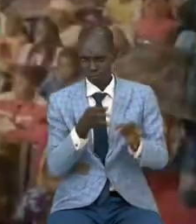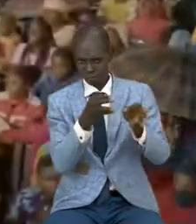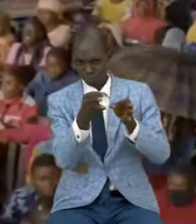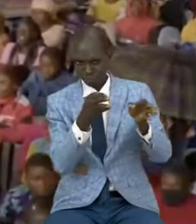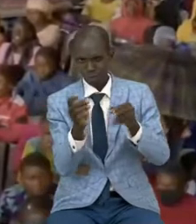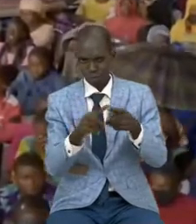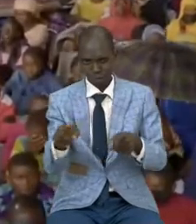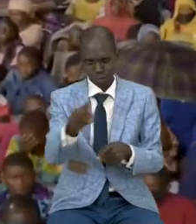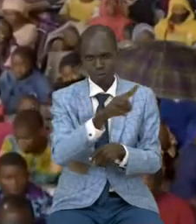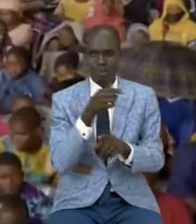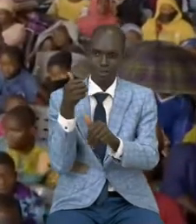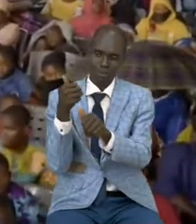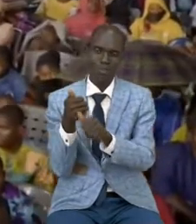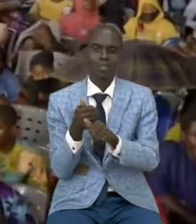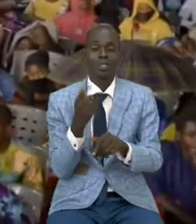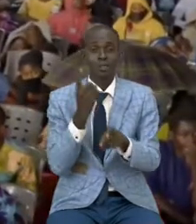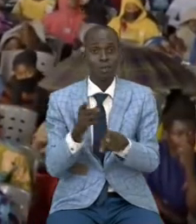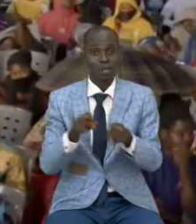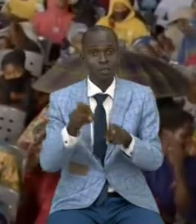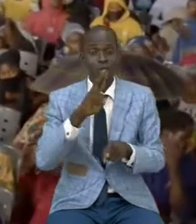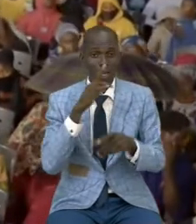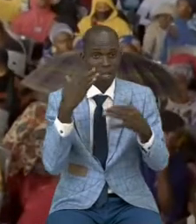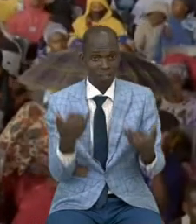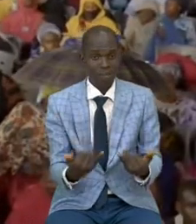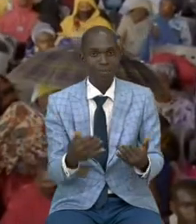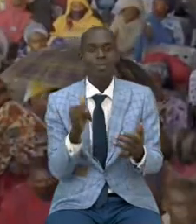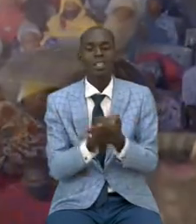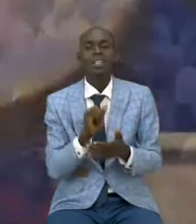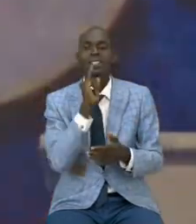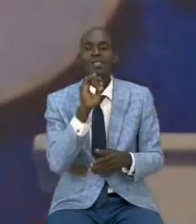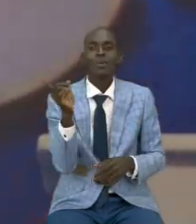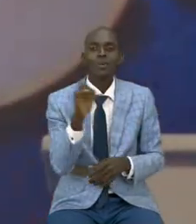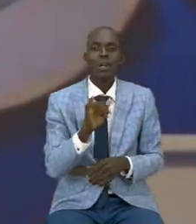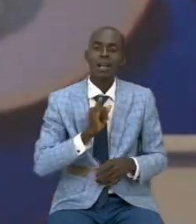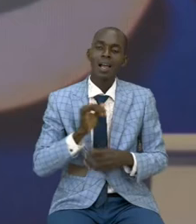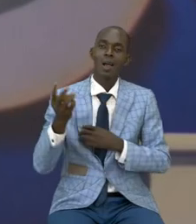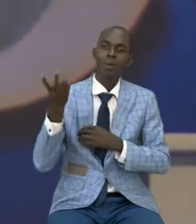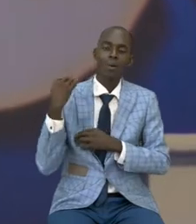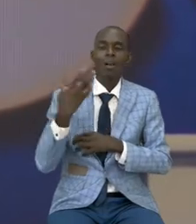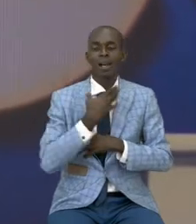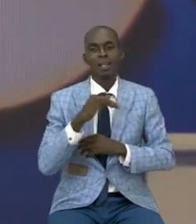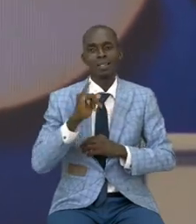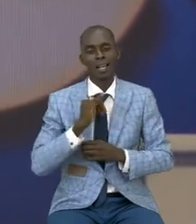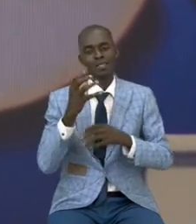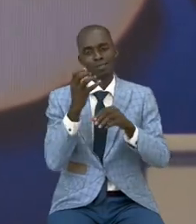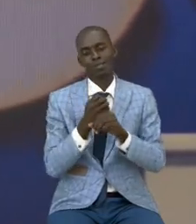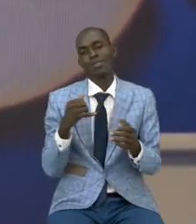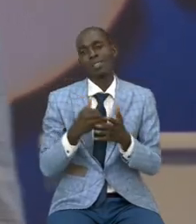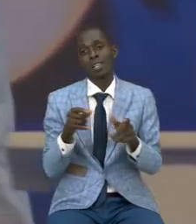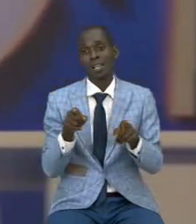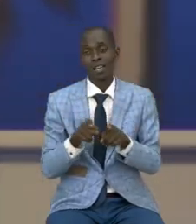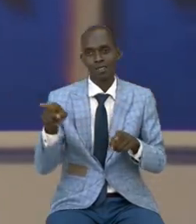just like you are now that's where i was and i got it as you listen to his testimony